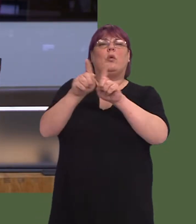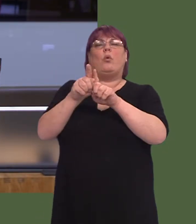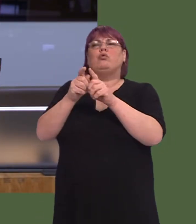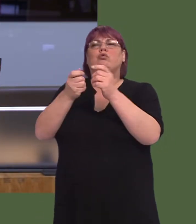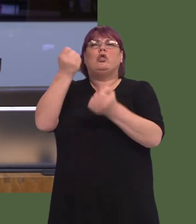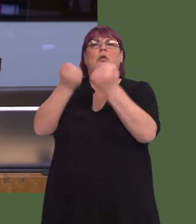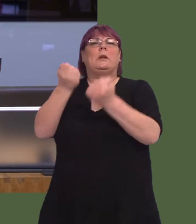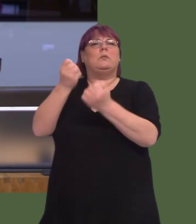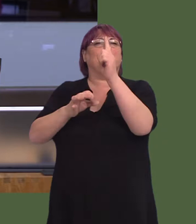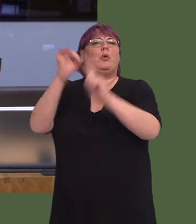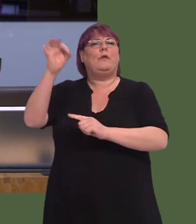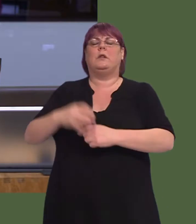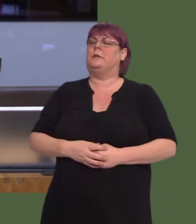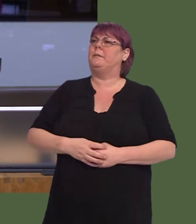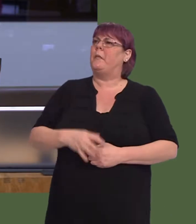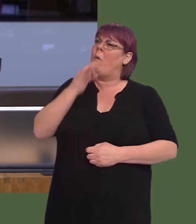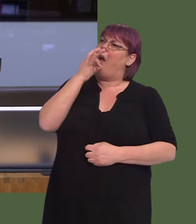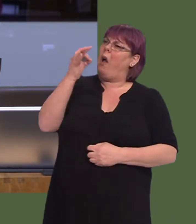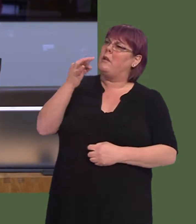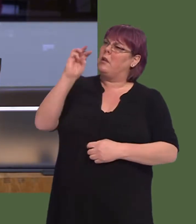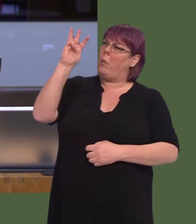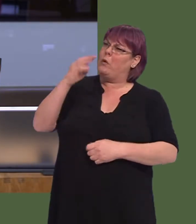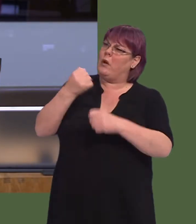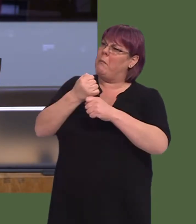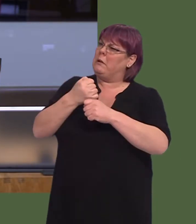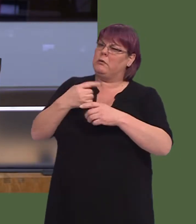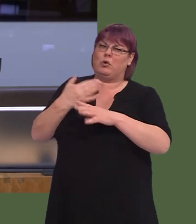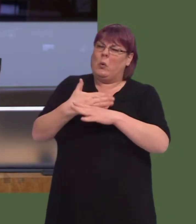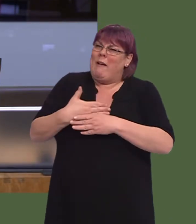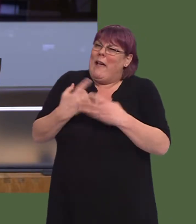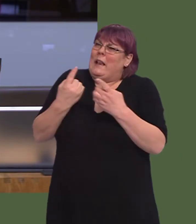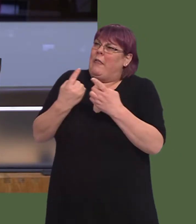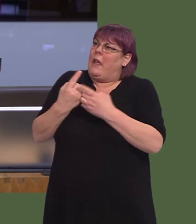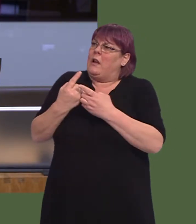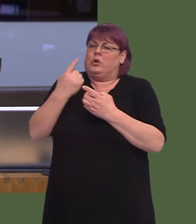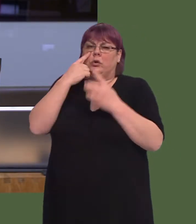Is there anything the Welsh Government can do to act as a check and balance on the decisions